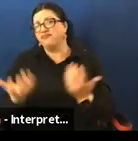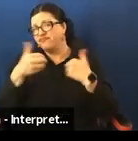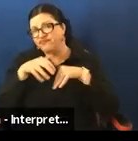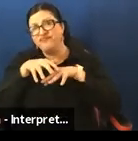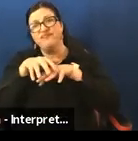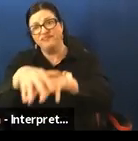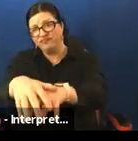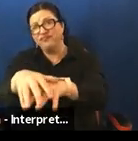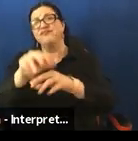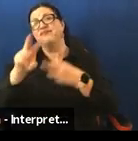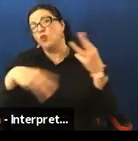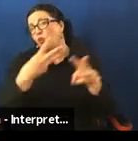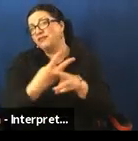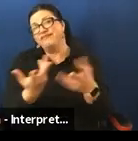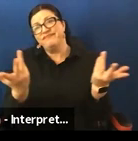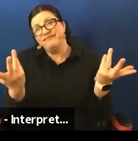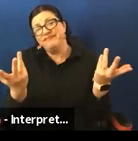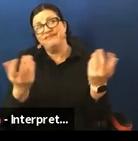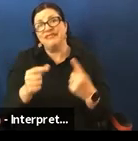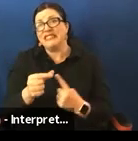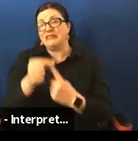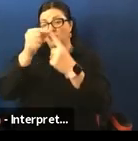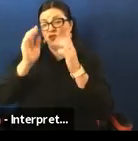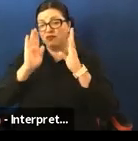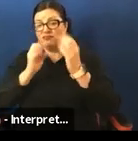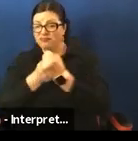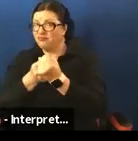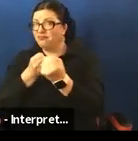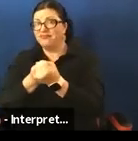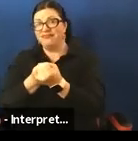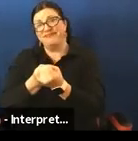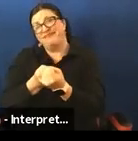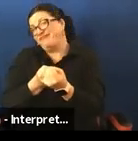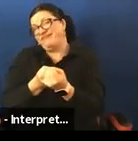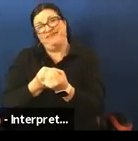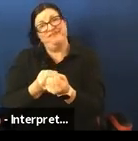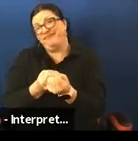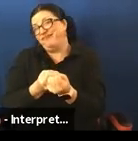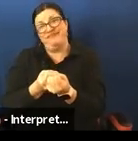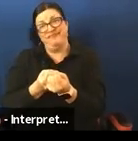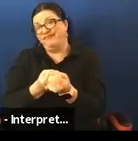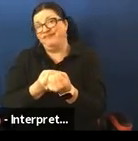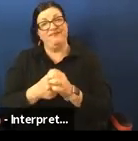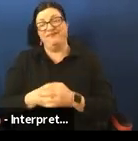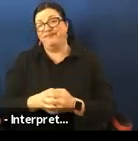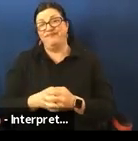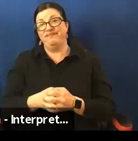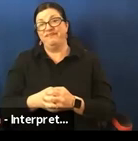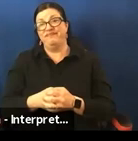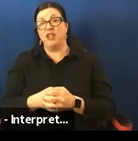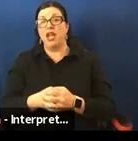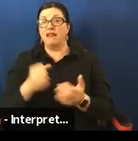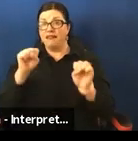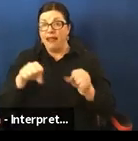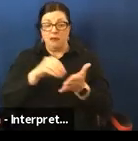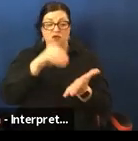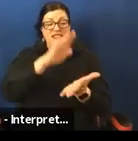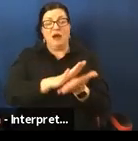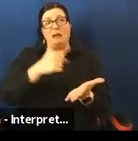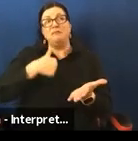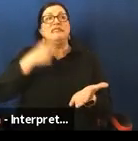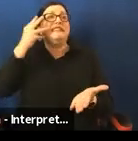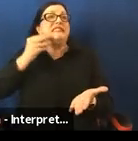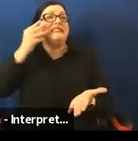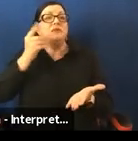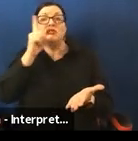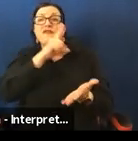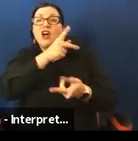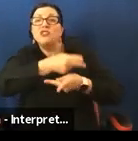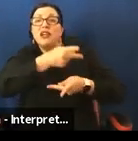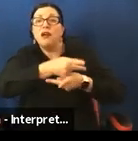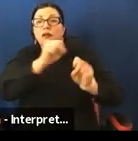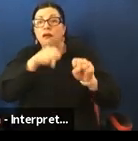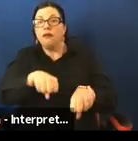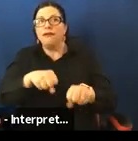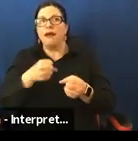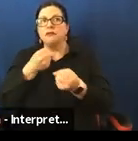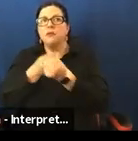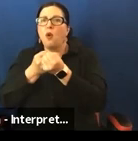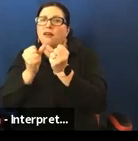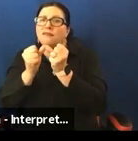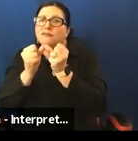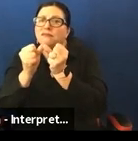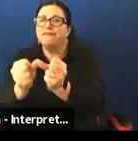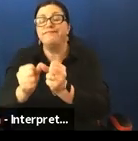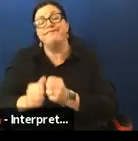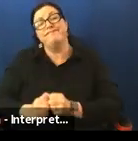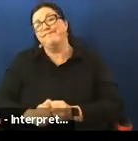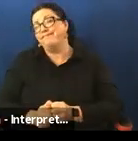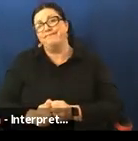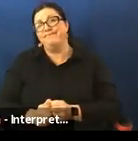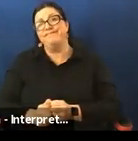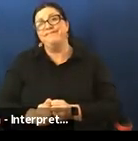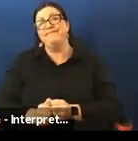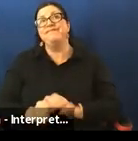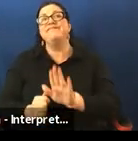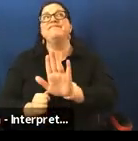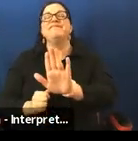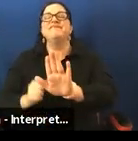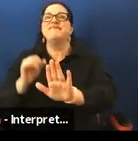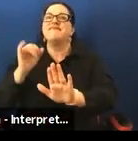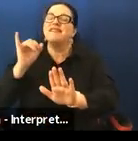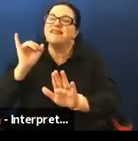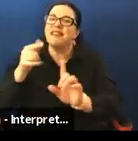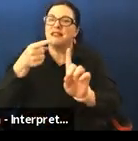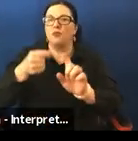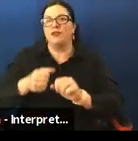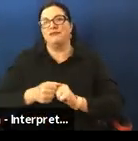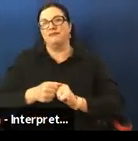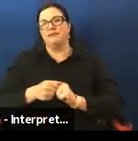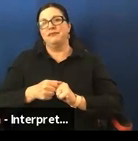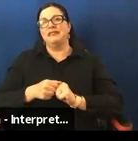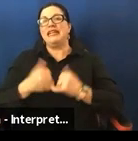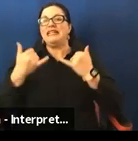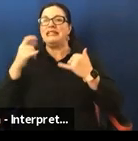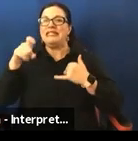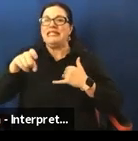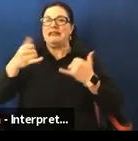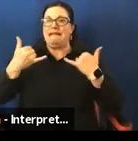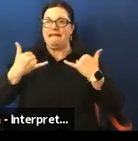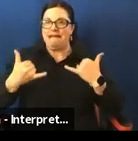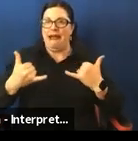Jason Williams: They don't get any special treatment they don't get anything extra because they get to check a box that says they were in foster care. So hopefully we've done everything we can, while they're in the system to prepare them for the real world. But again, those statistics that I first showed